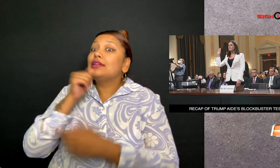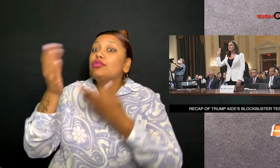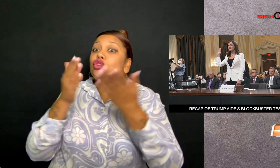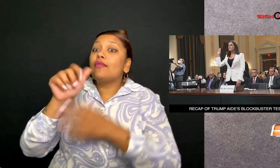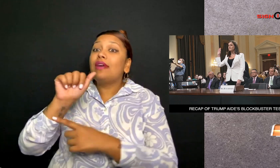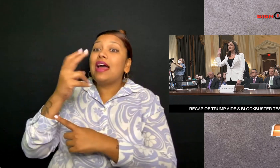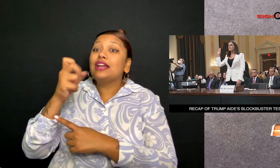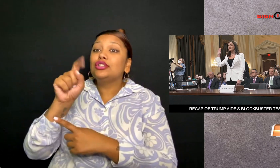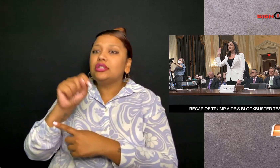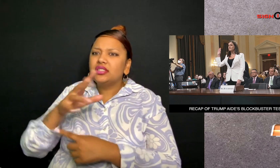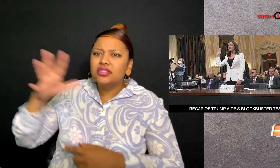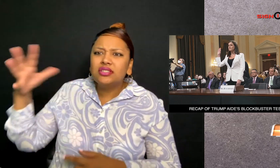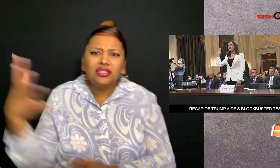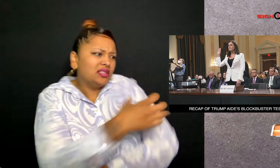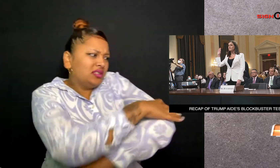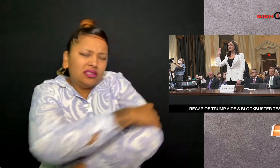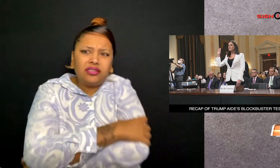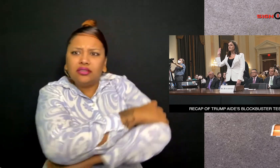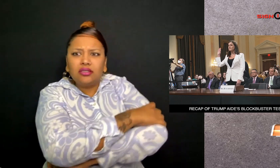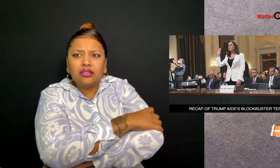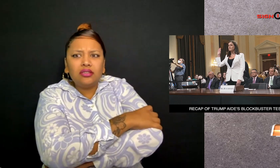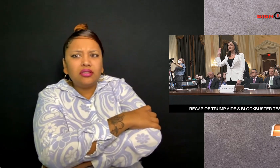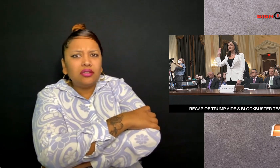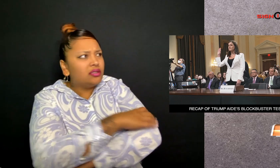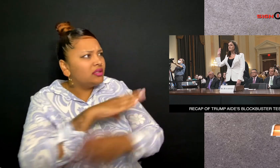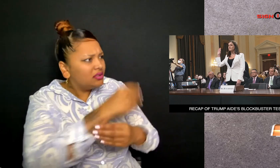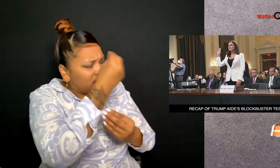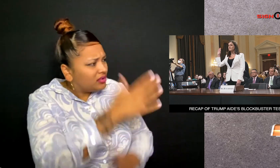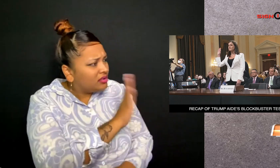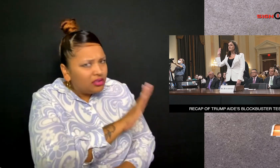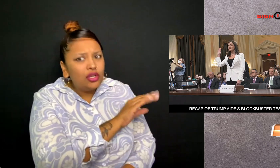she said when Trump tried to grab the steering wheel the Secret Service agent grabbed his